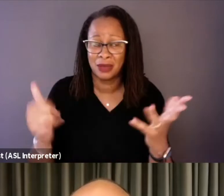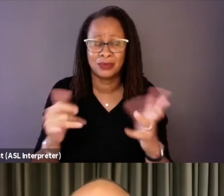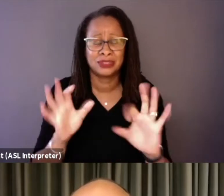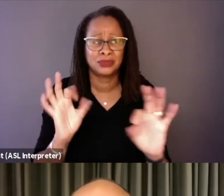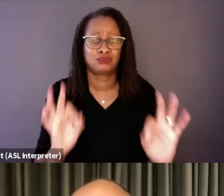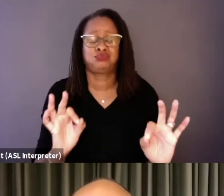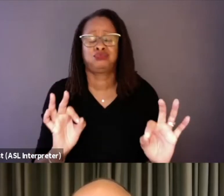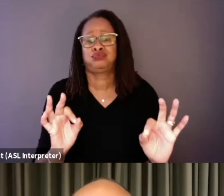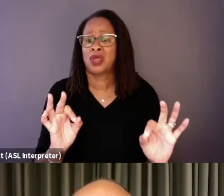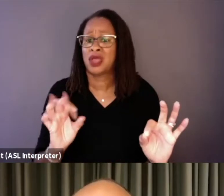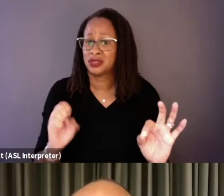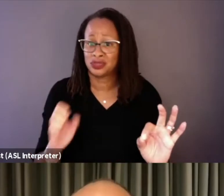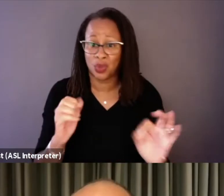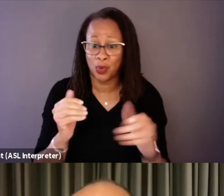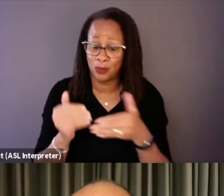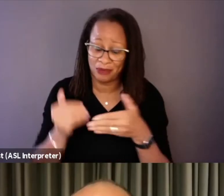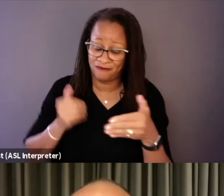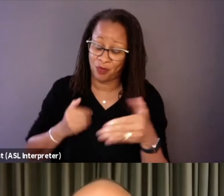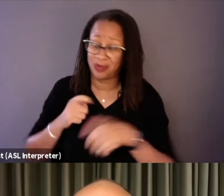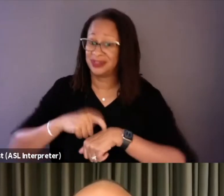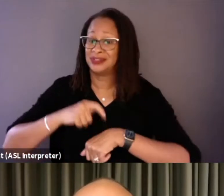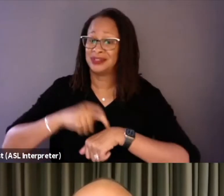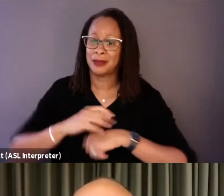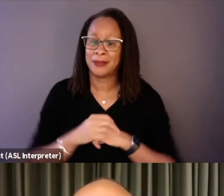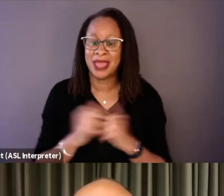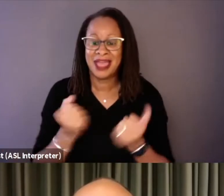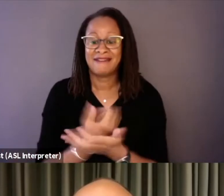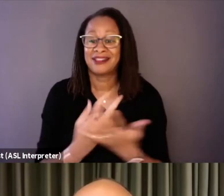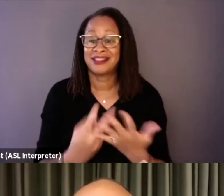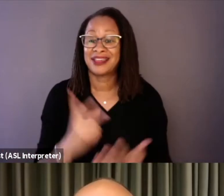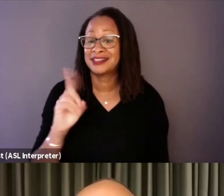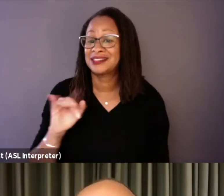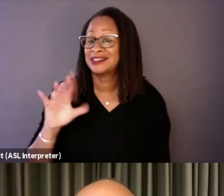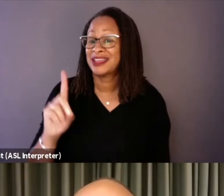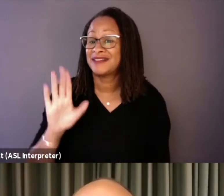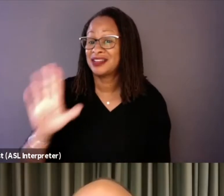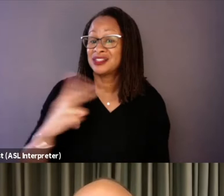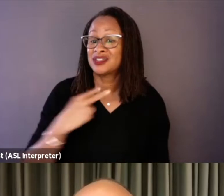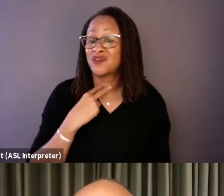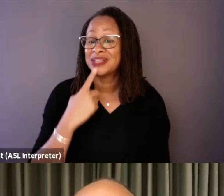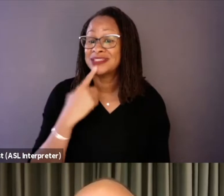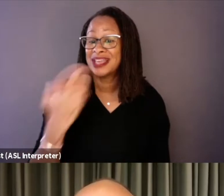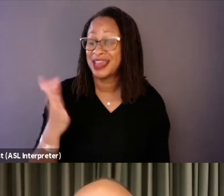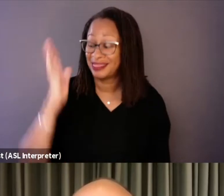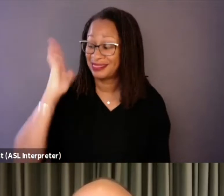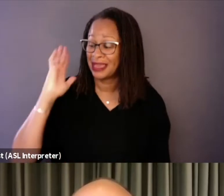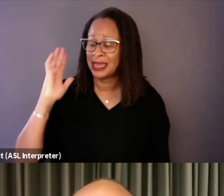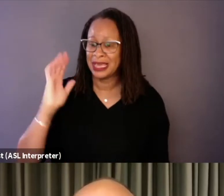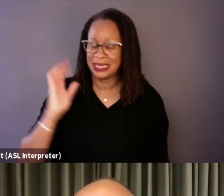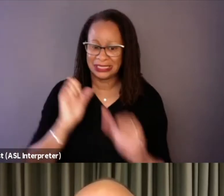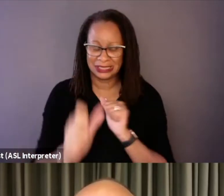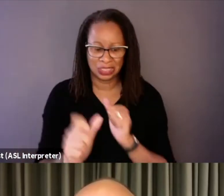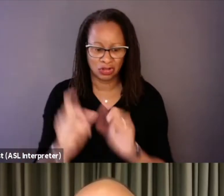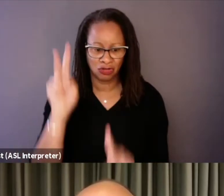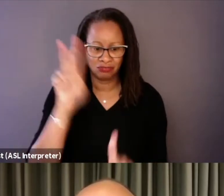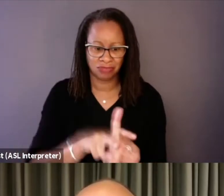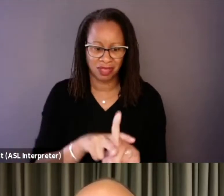and everything that David's voice had to say then is still chillingly relevant to today.